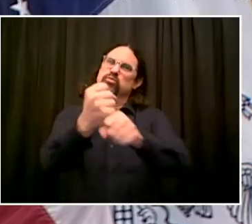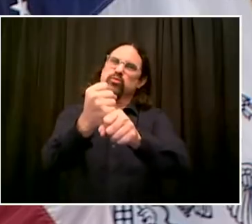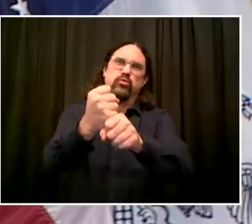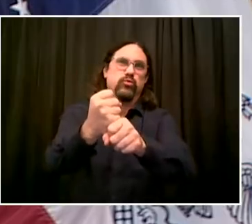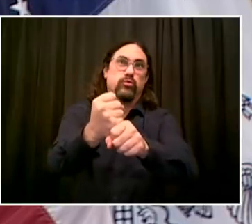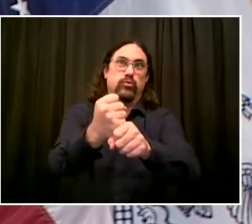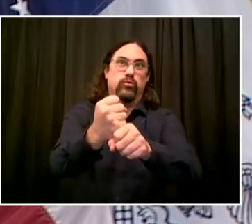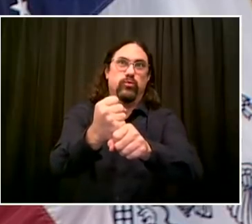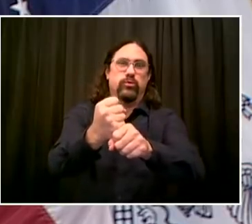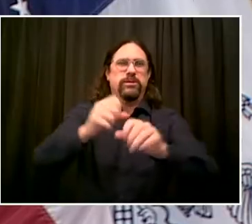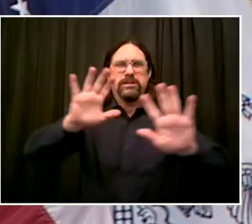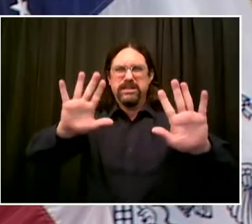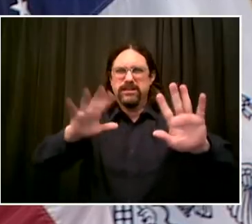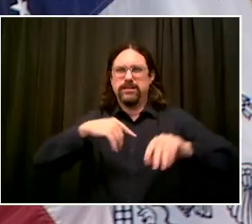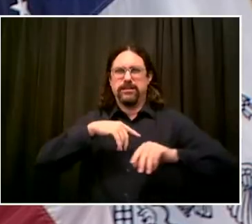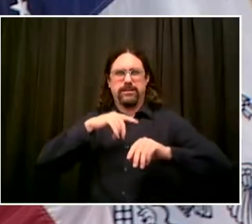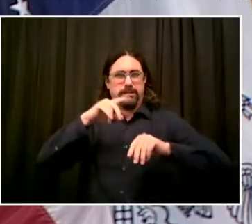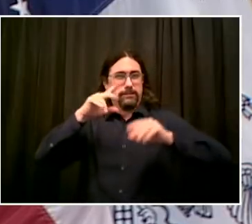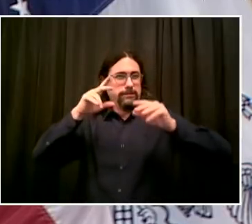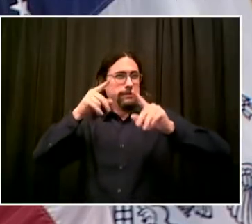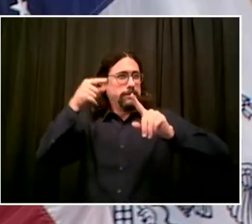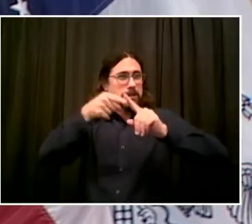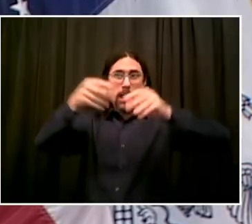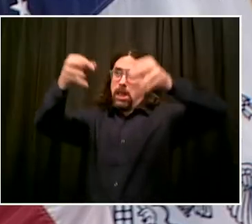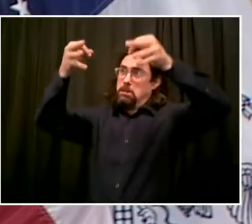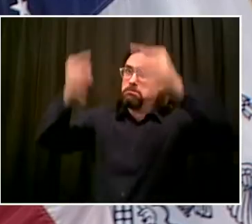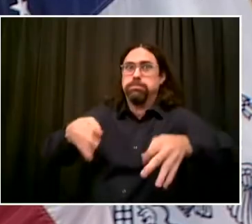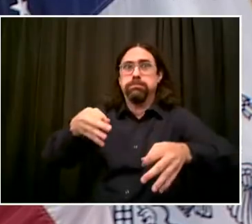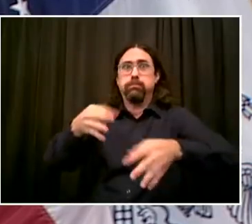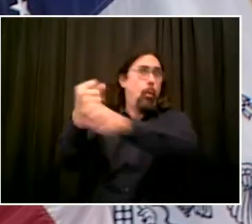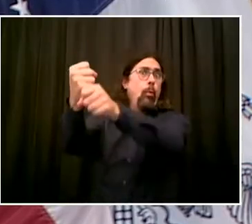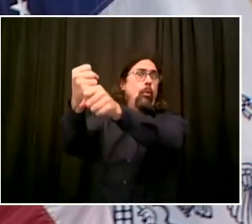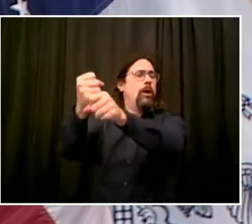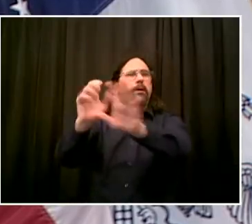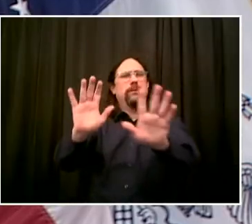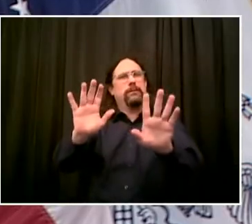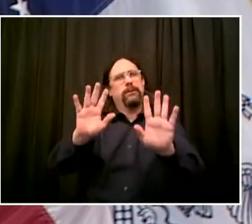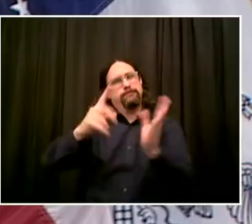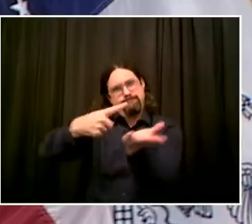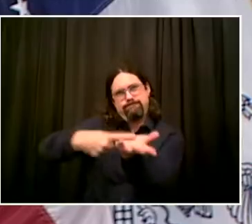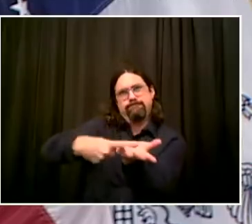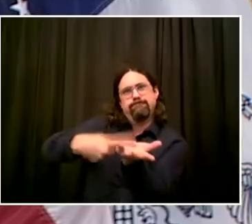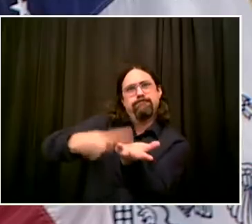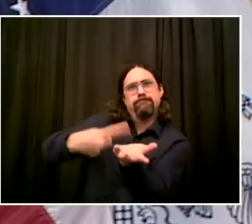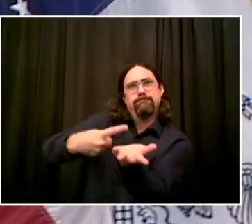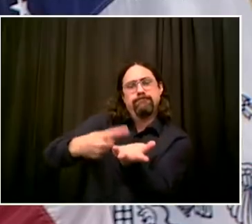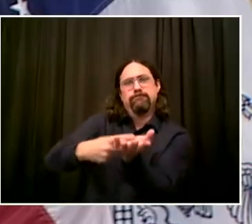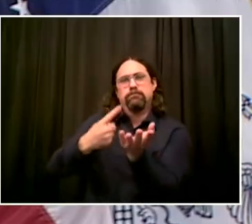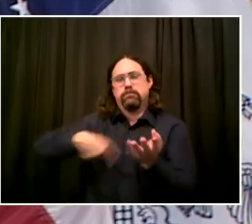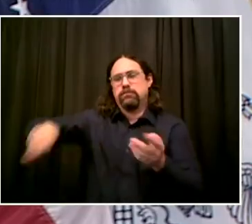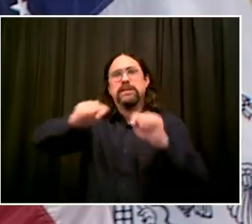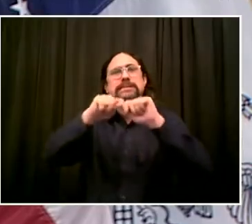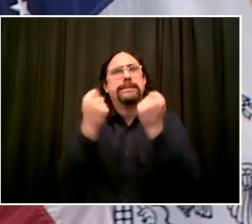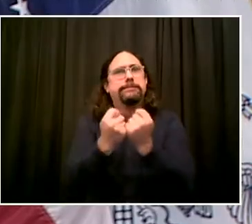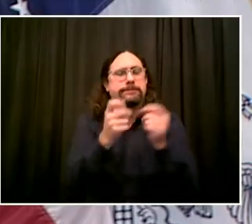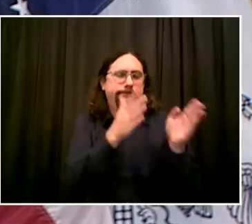AND DELIBERATE. GO AHEAD, ANDREW. MY SECOND QUESTION IS ON BEHALF OF MY